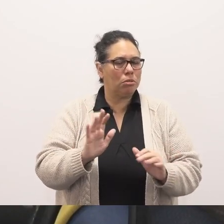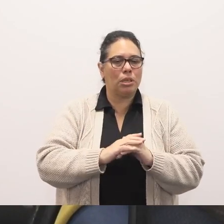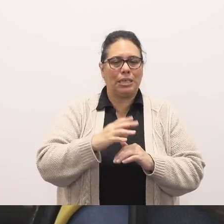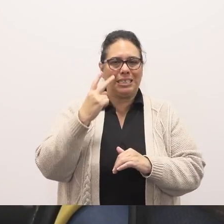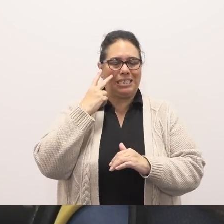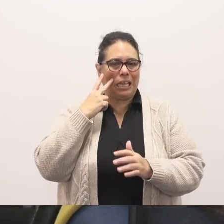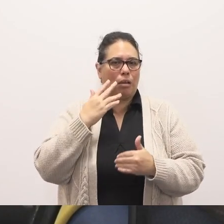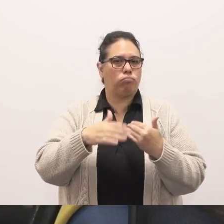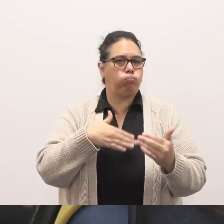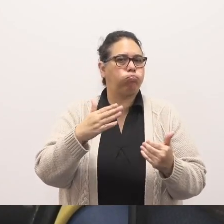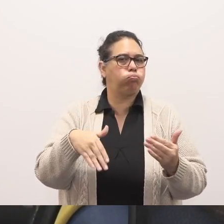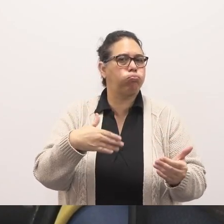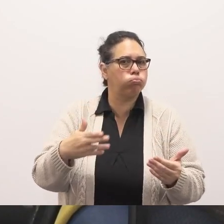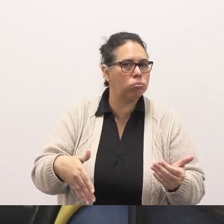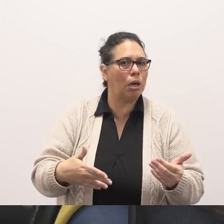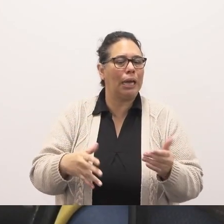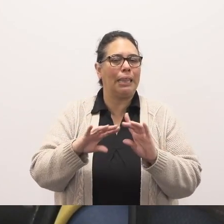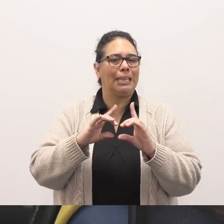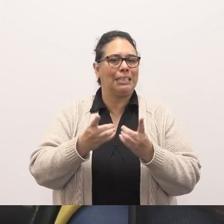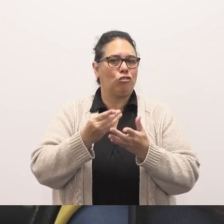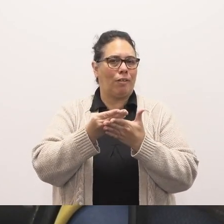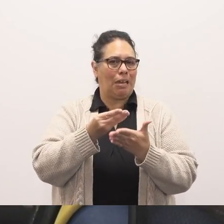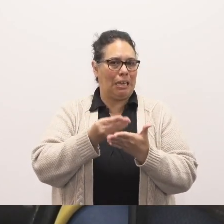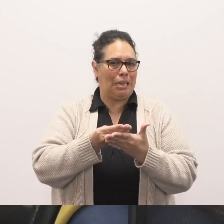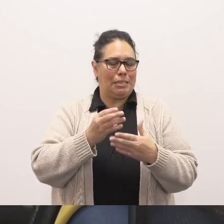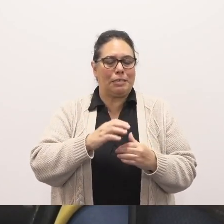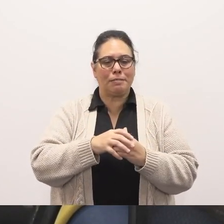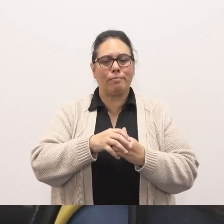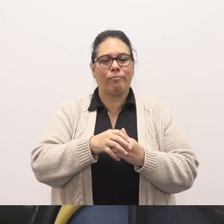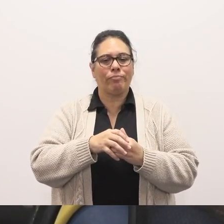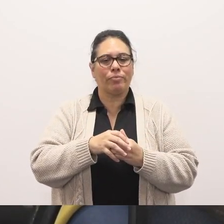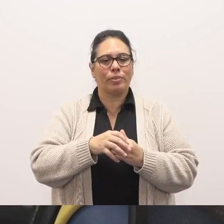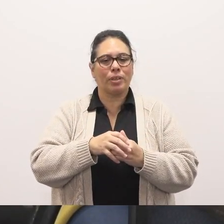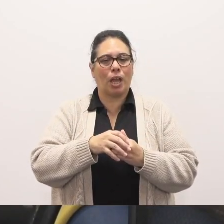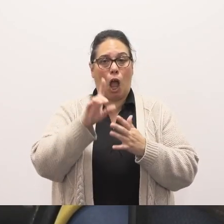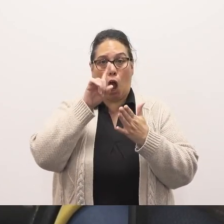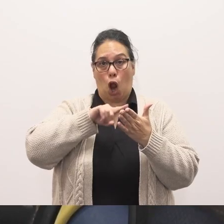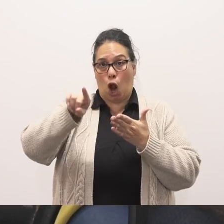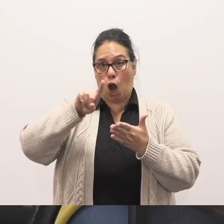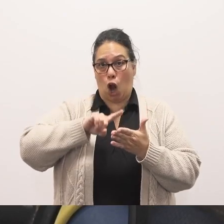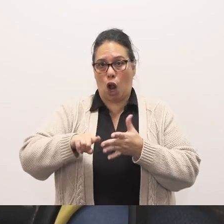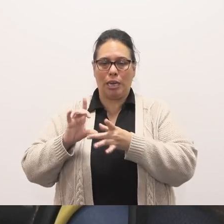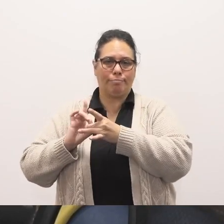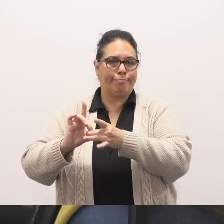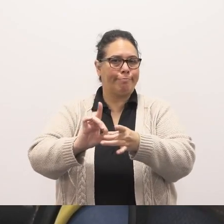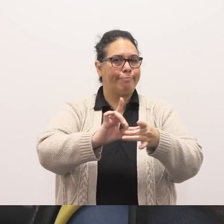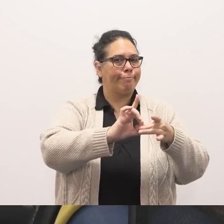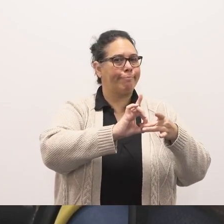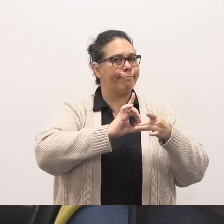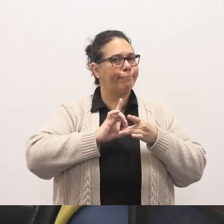and path of the district's finances. So our audit is a collaborative process.